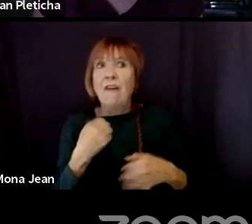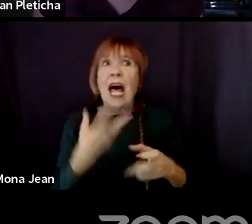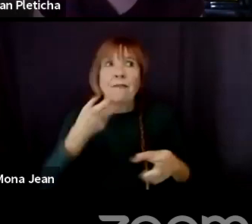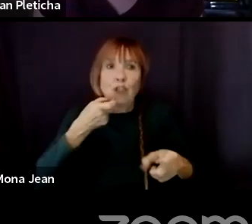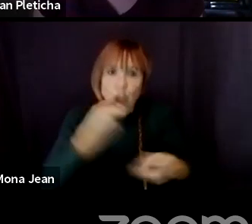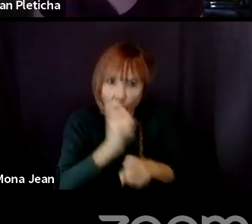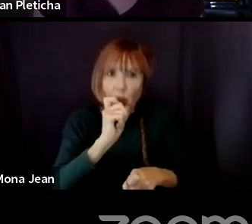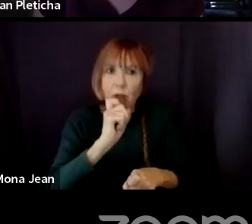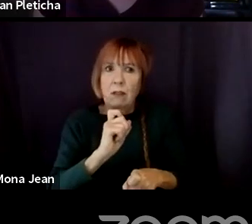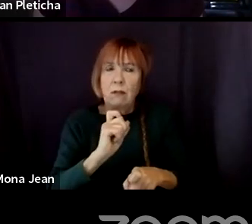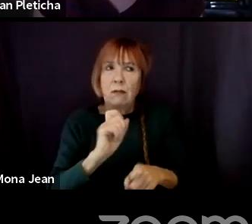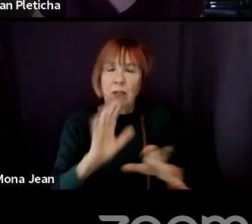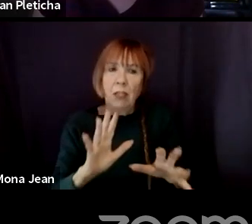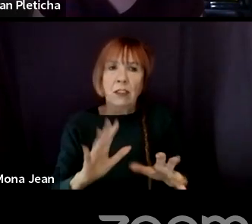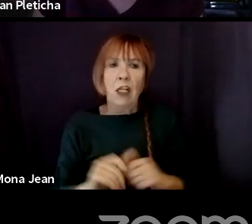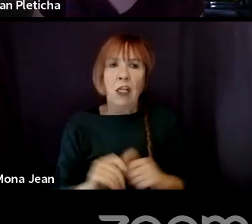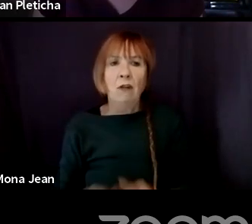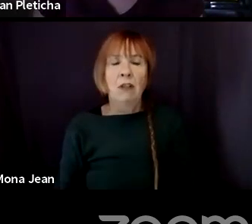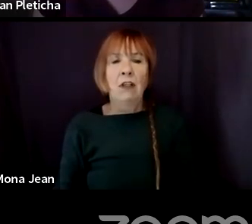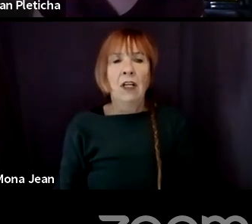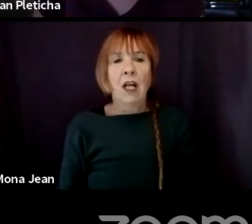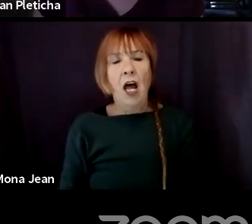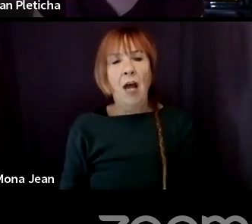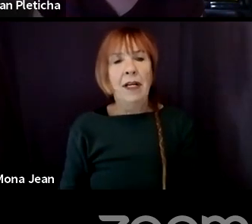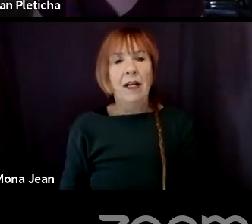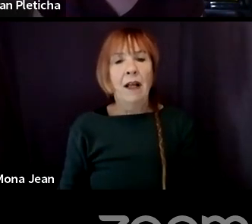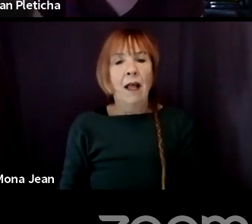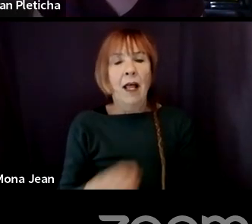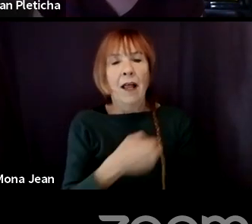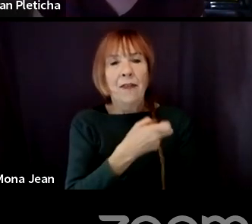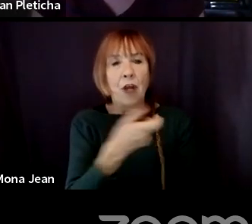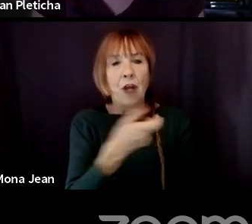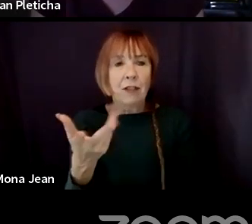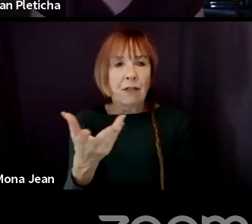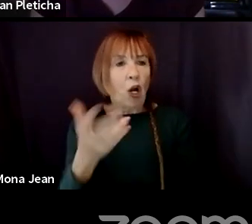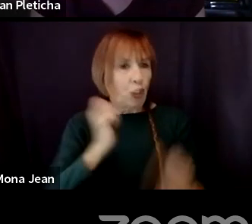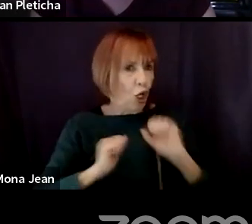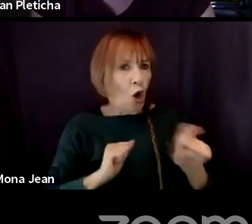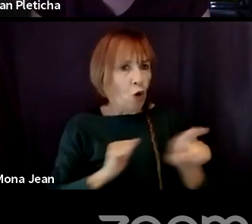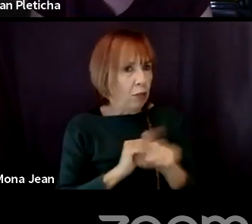I don't know, like there's shows that I love that are ostensibly comedies and there's maybe like,